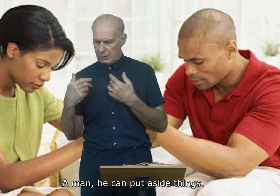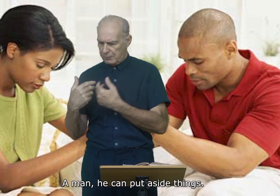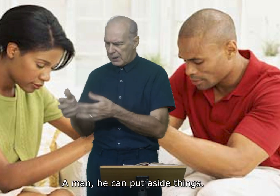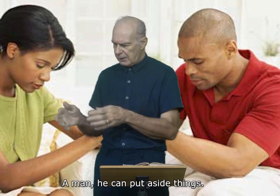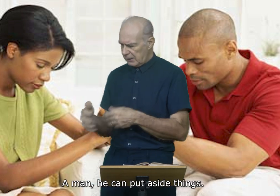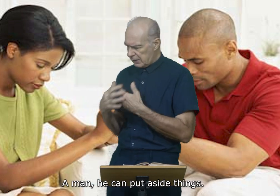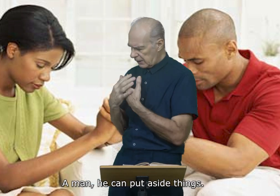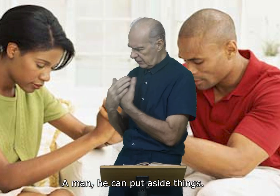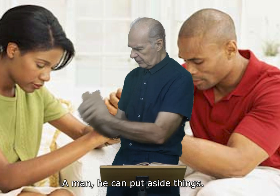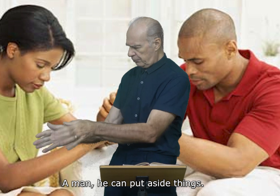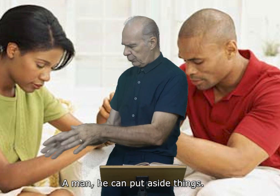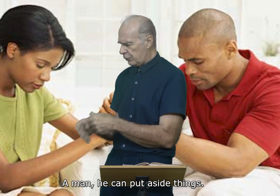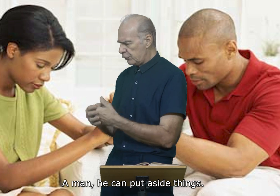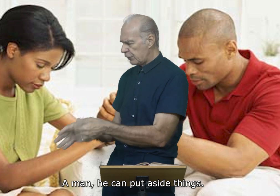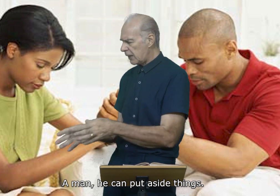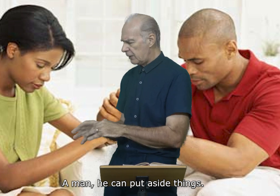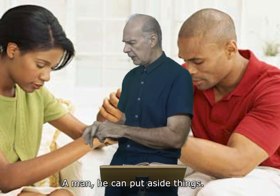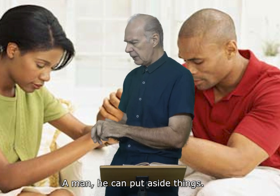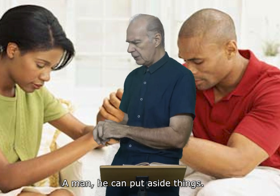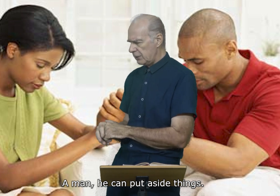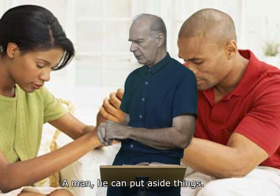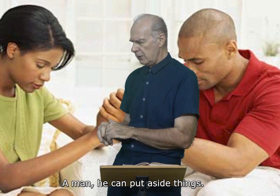A man, he can put aside things.